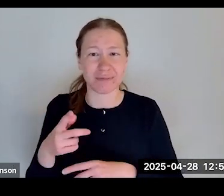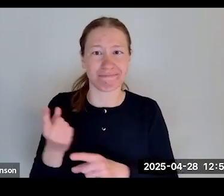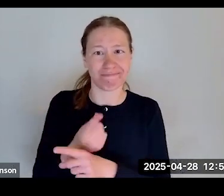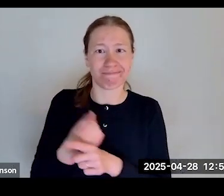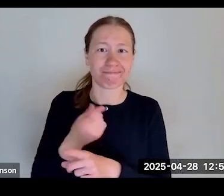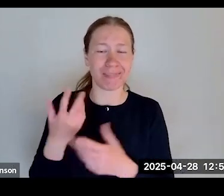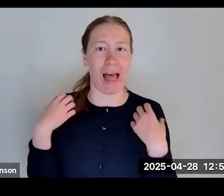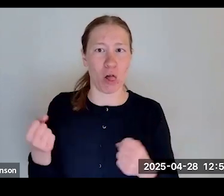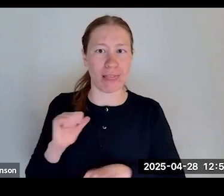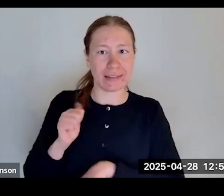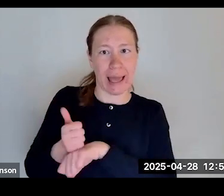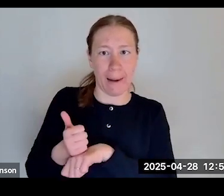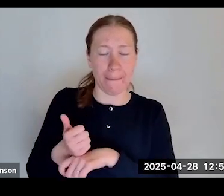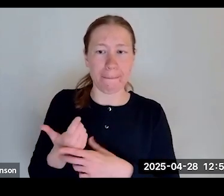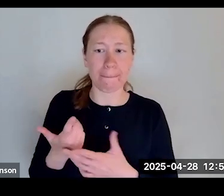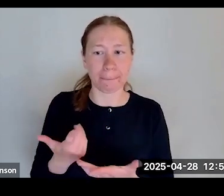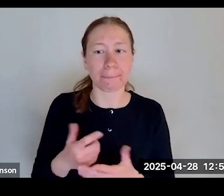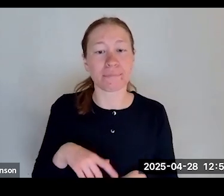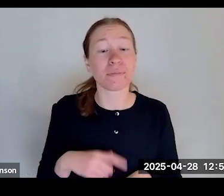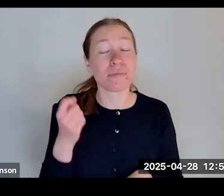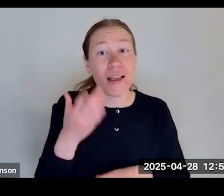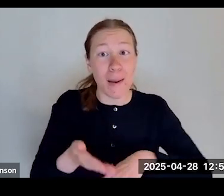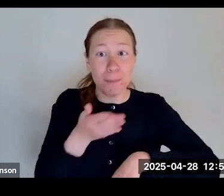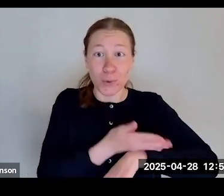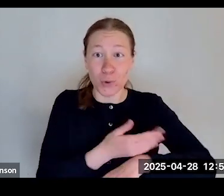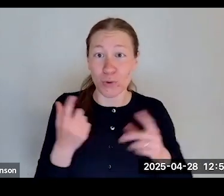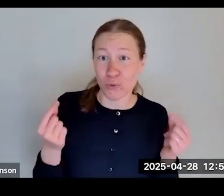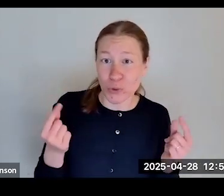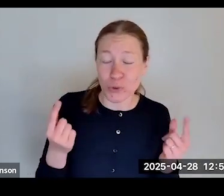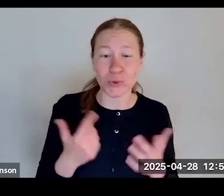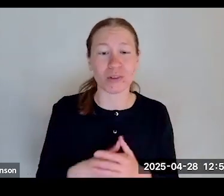Some considerations of ways to improve our physical environment is by making sure